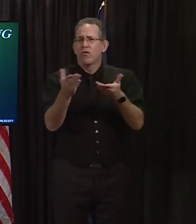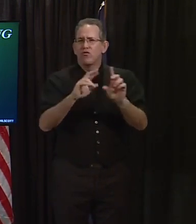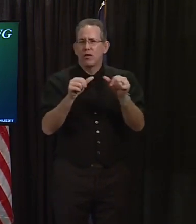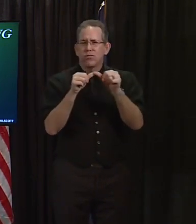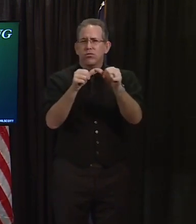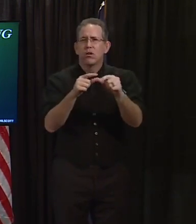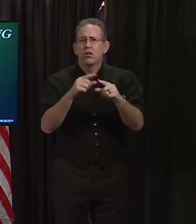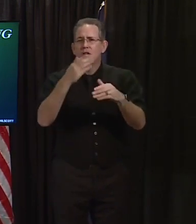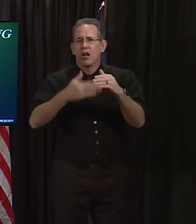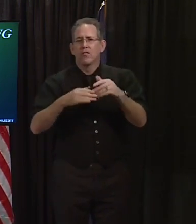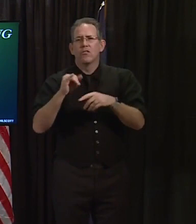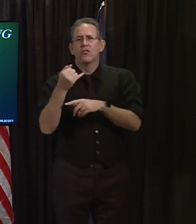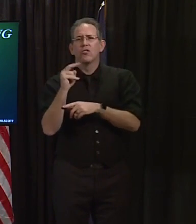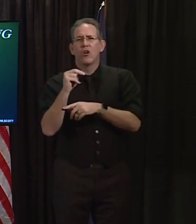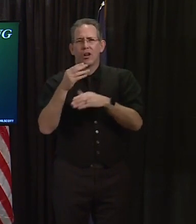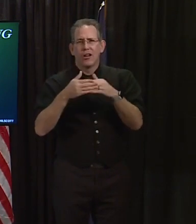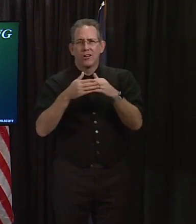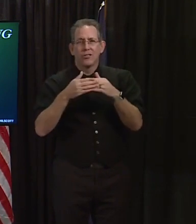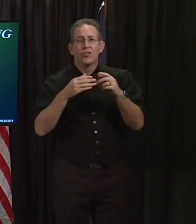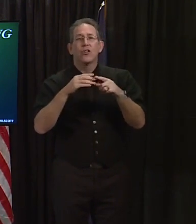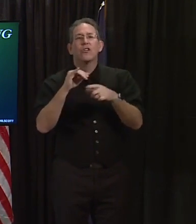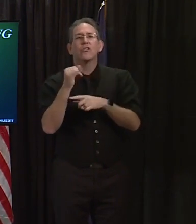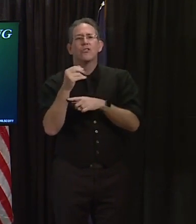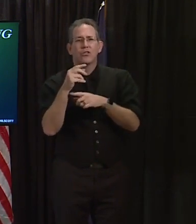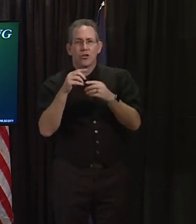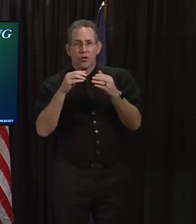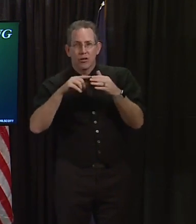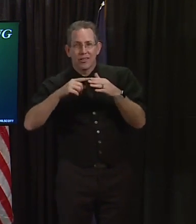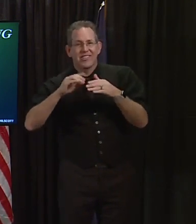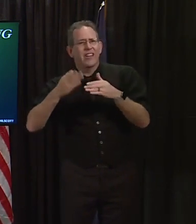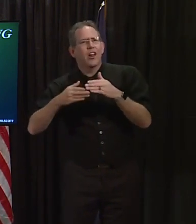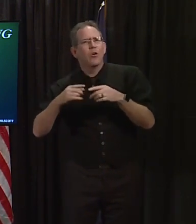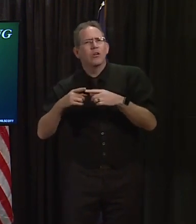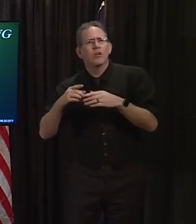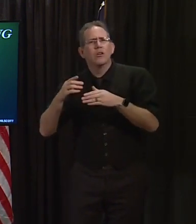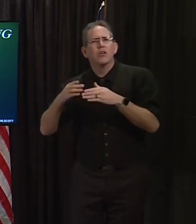Our customer support center is offering expanded hours this week. Please visit